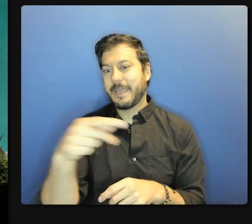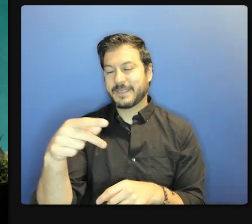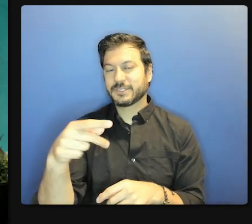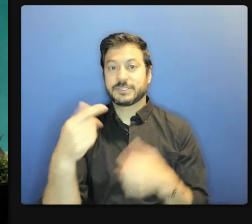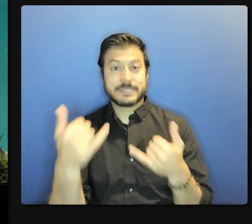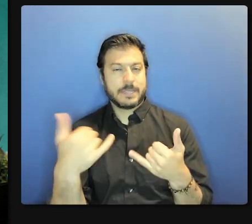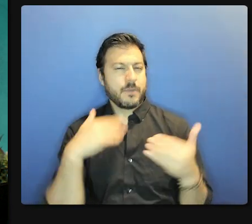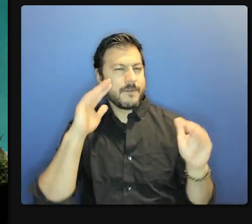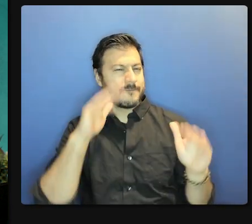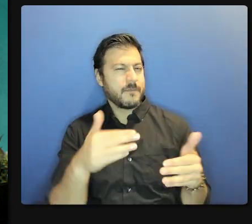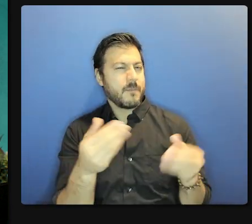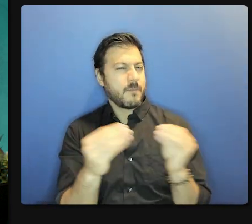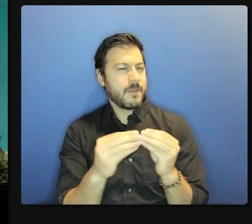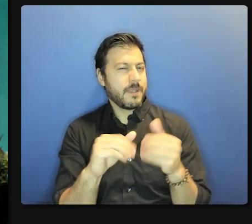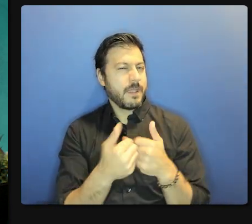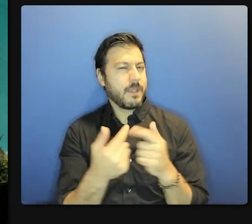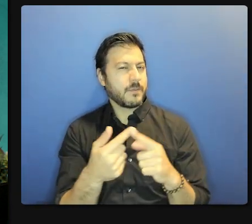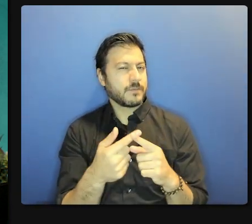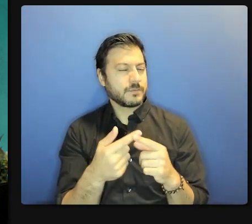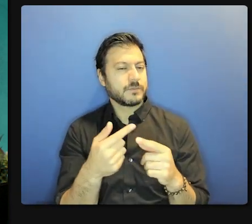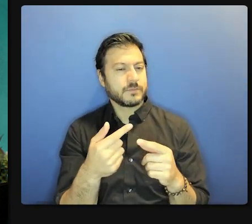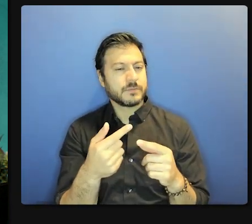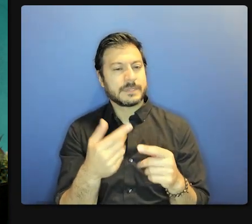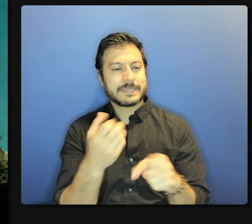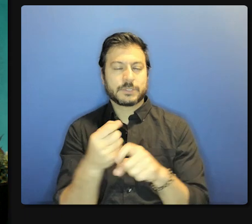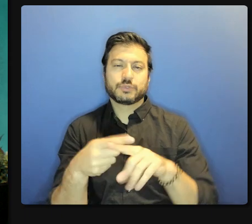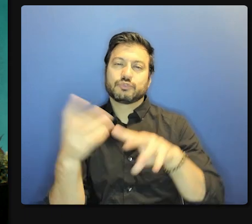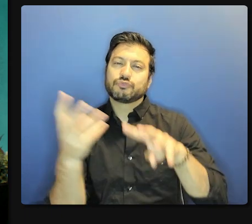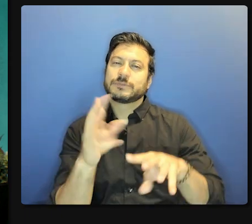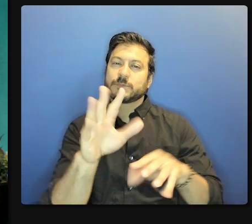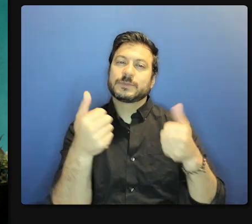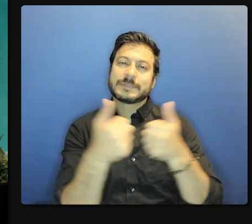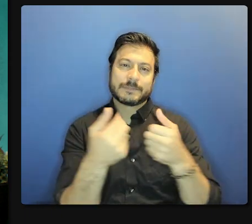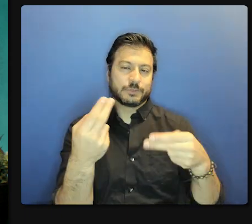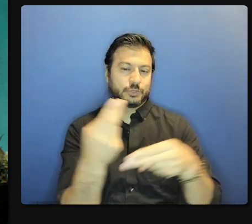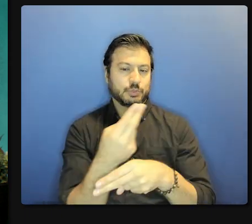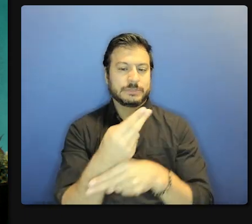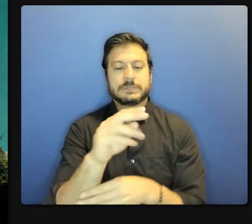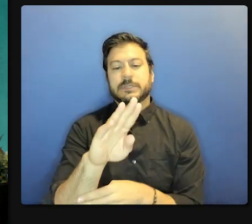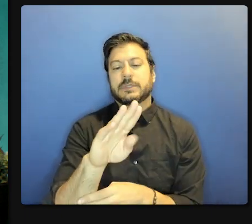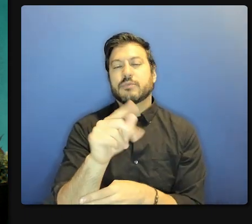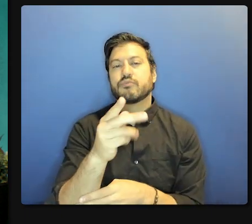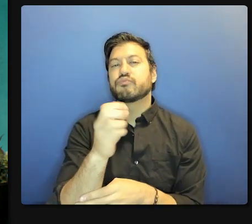Today we'll focus more on teaching you to stream your game using the browser.